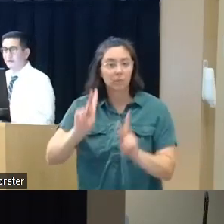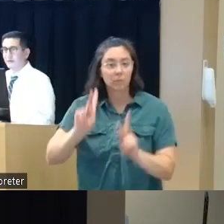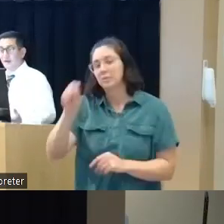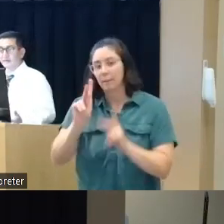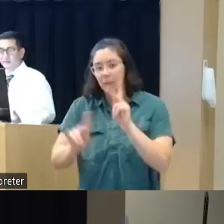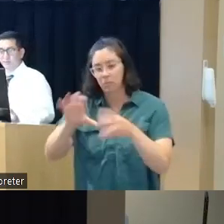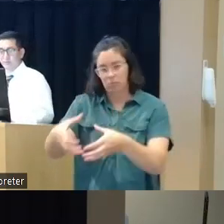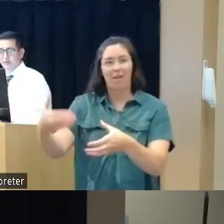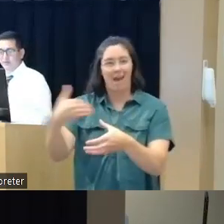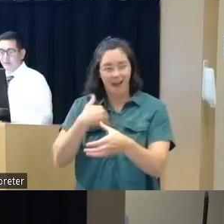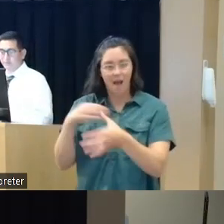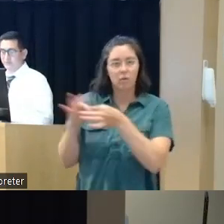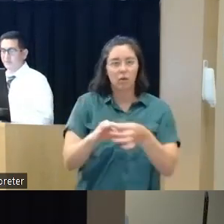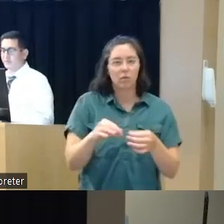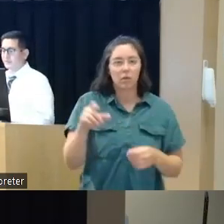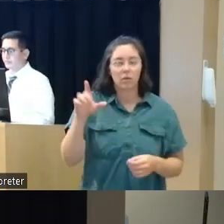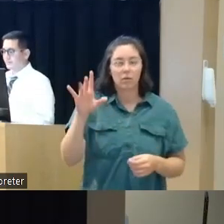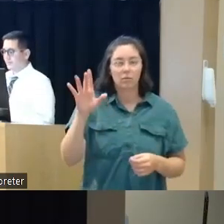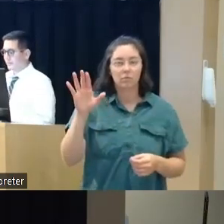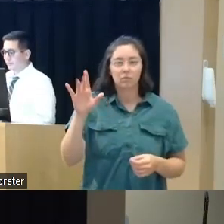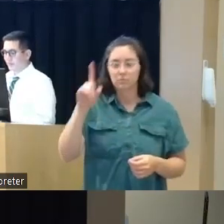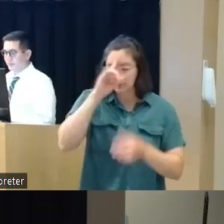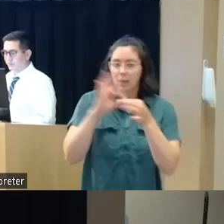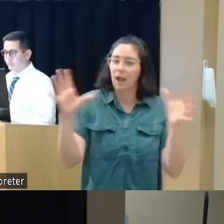a psychotic disorder and I thought that was really really interesting and then I found